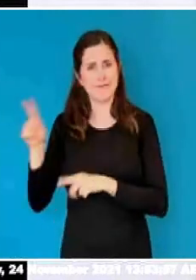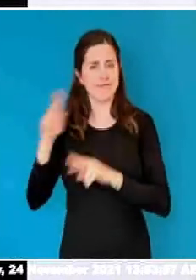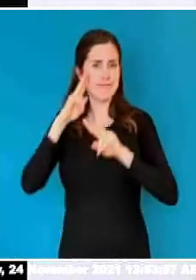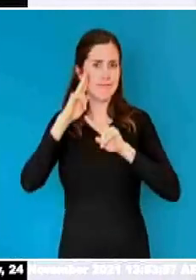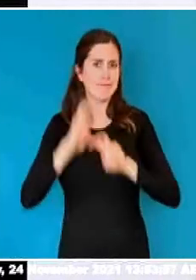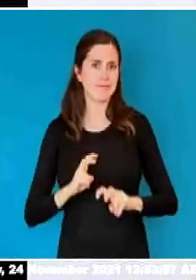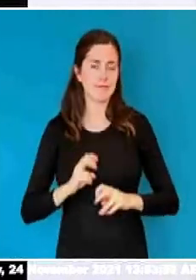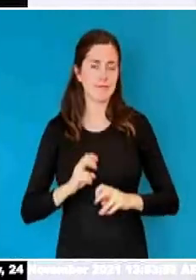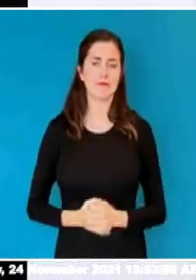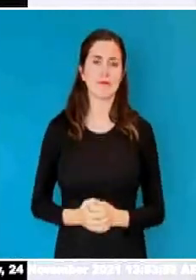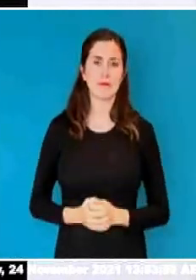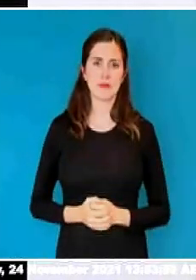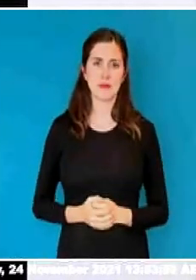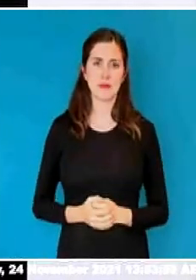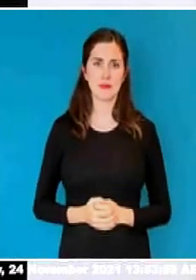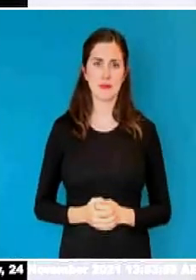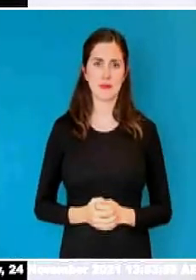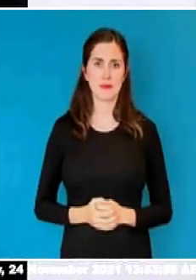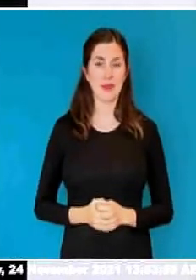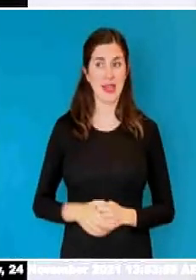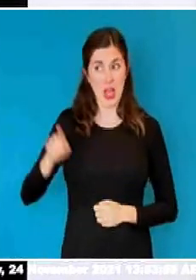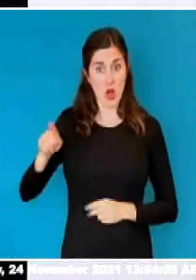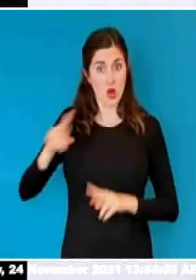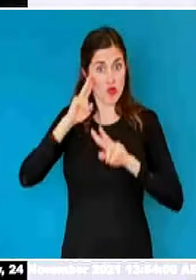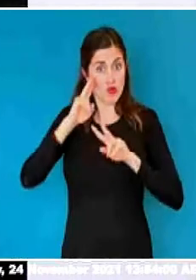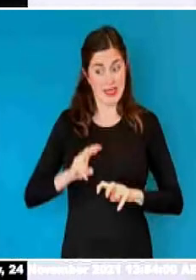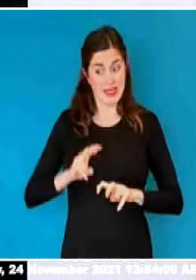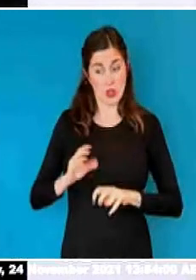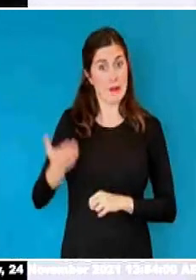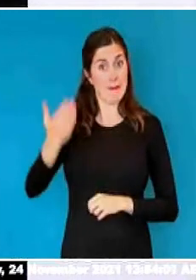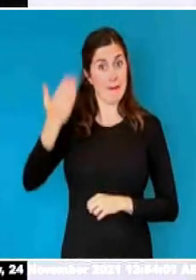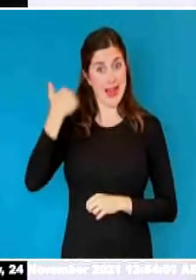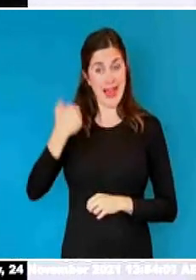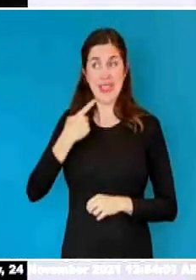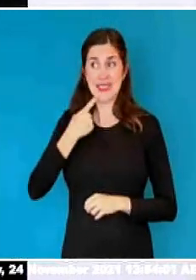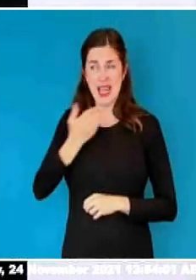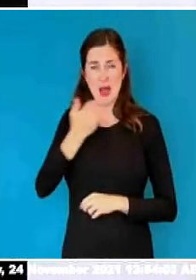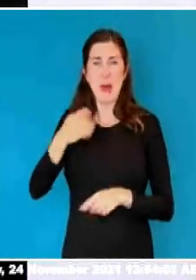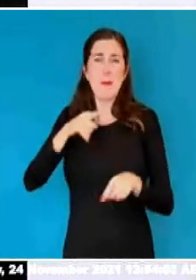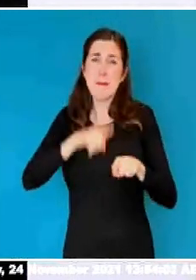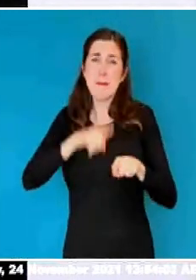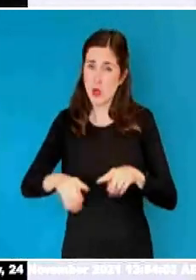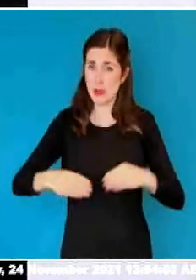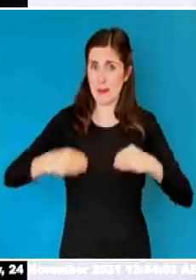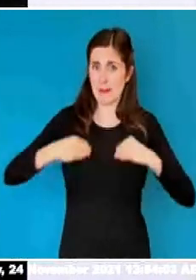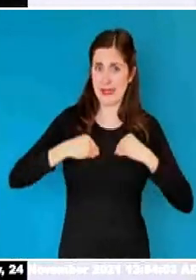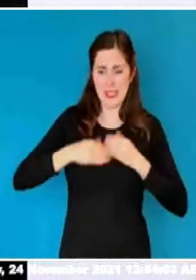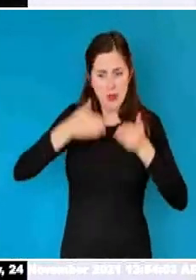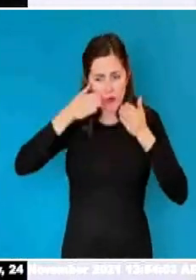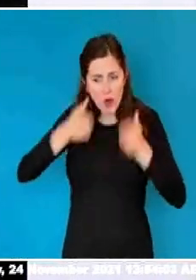This research revealed that employers tended to focus on the risk when hiring people with